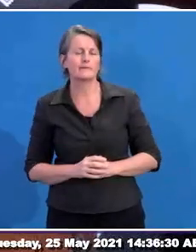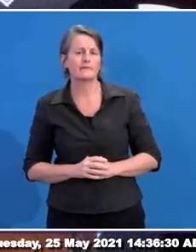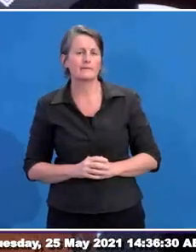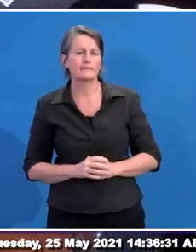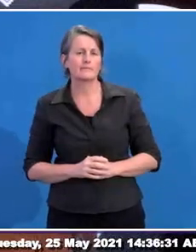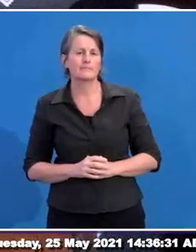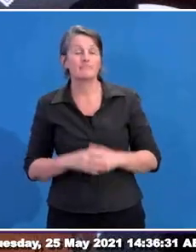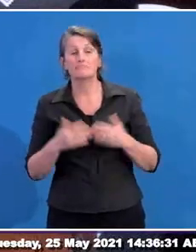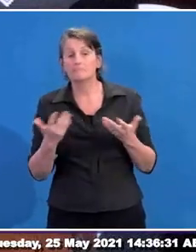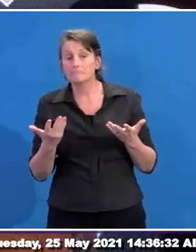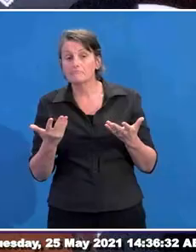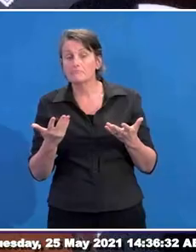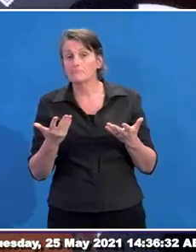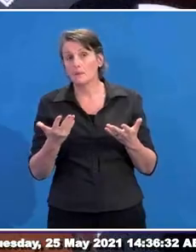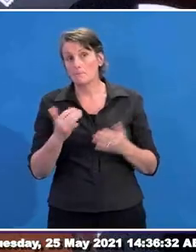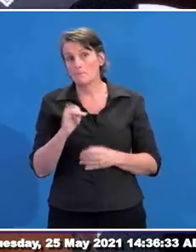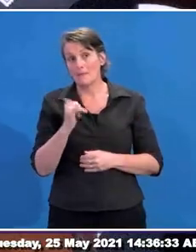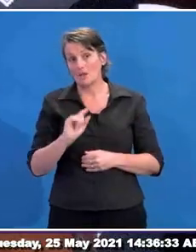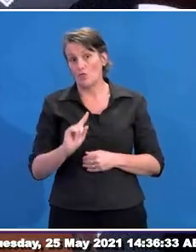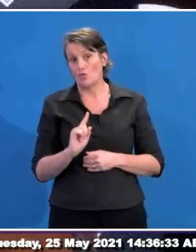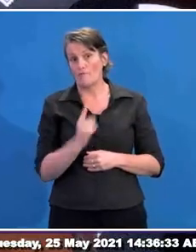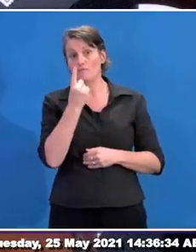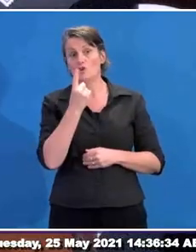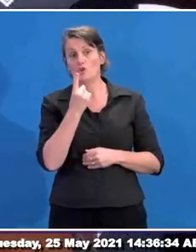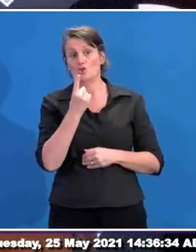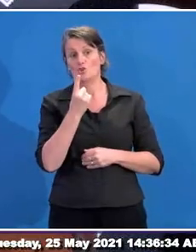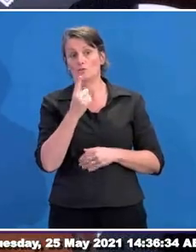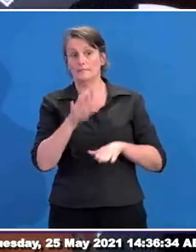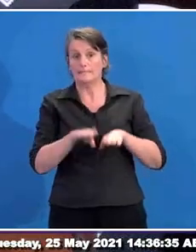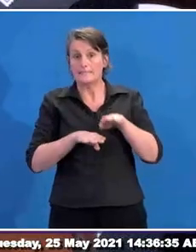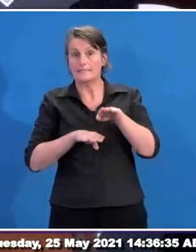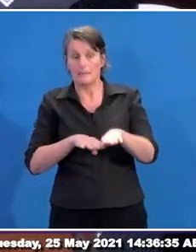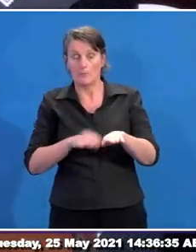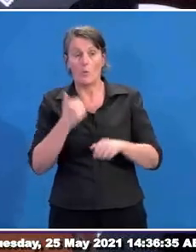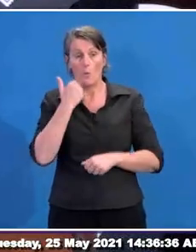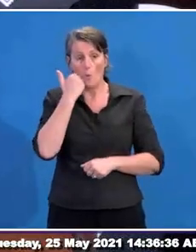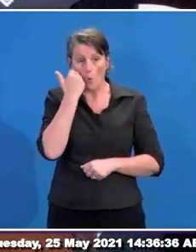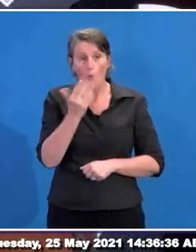is the first step in your investigation always to speak to the complainant, the